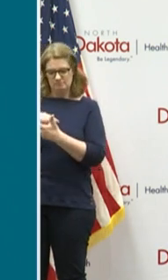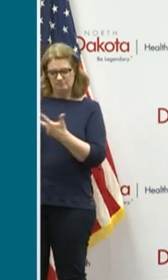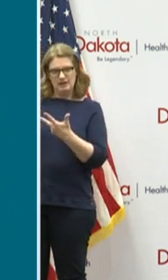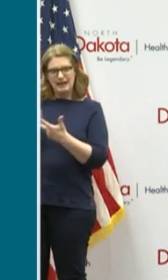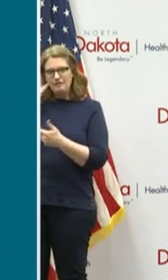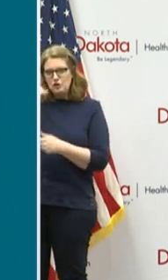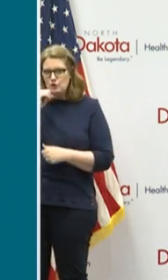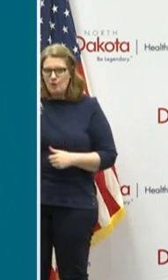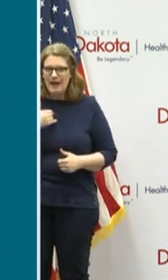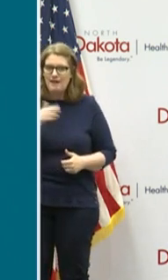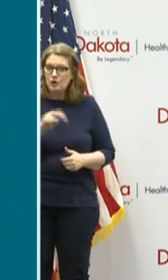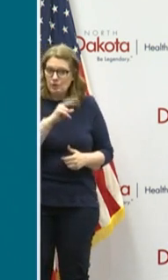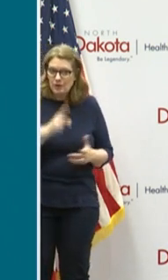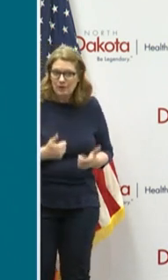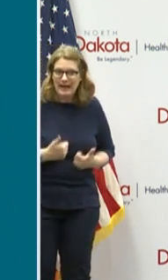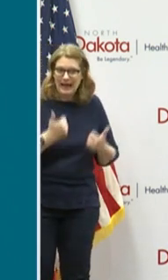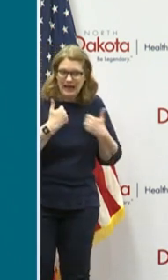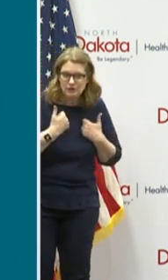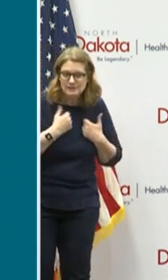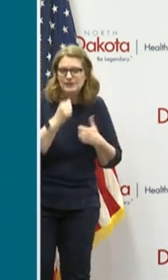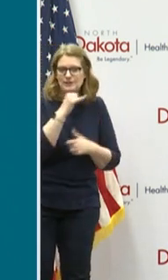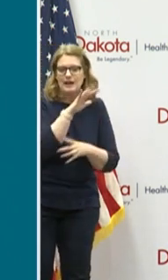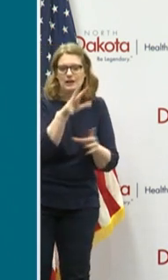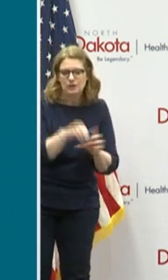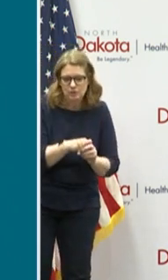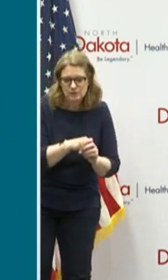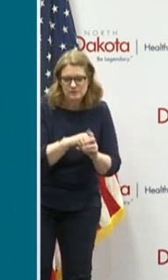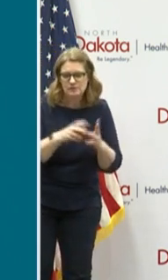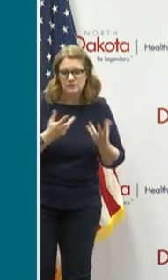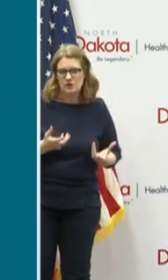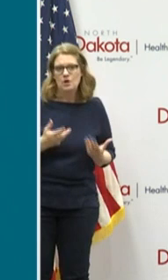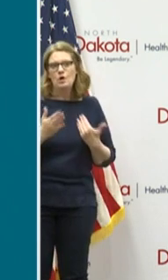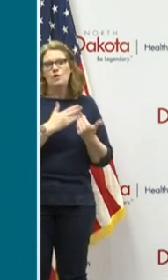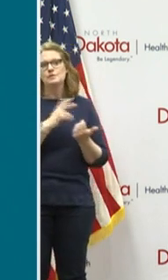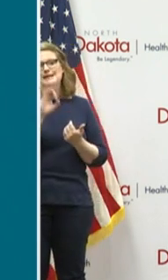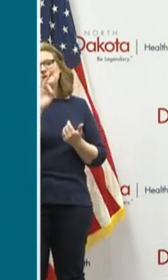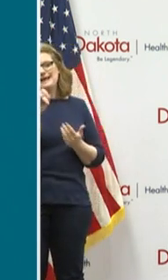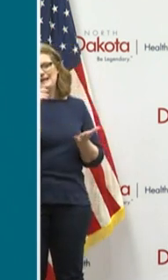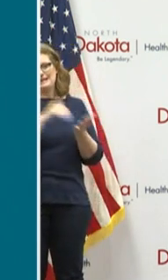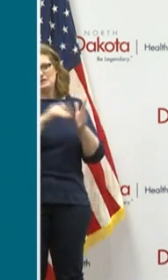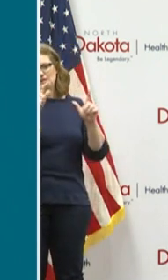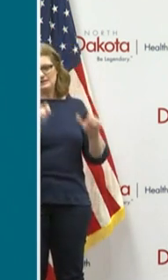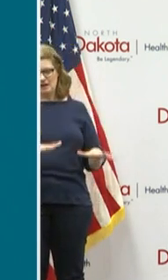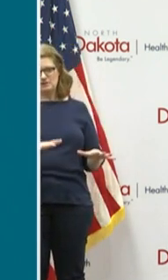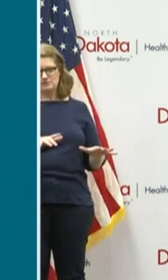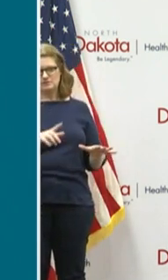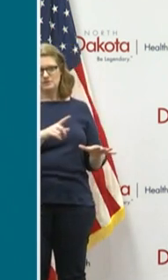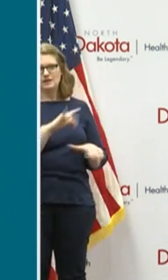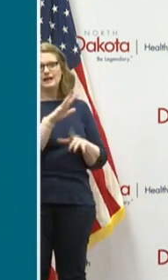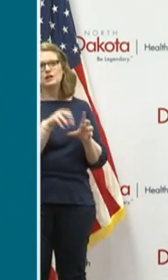MINNESOTA OR MONTANA NEVER INCLUDED IN OUR NUMBERS, SO PEOPLE WITH NORTH DAKOTA ADDRESSES, OF THOSE ALMOST